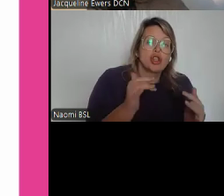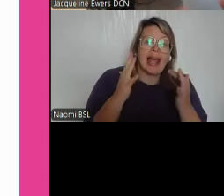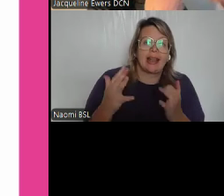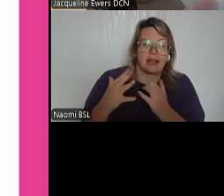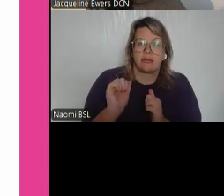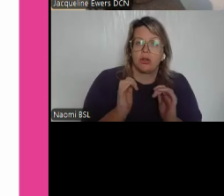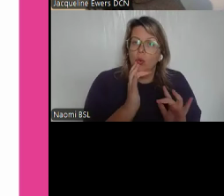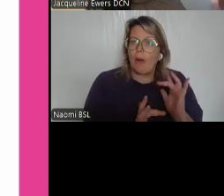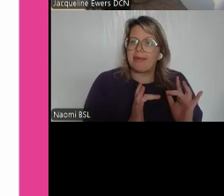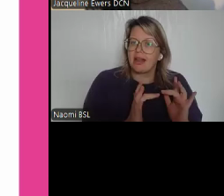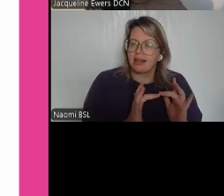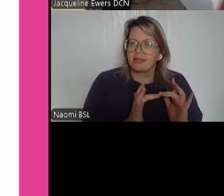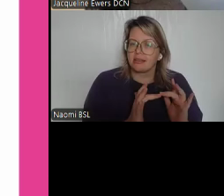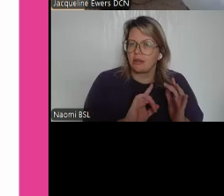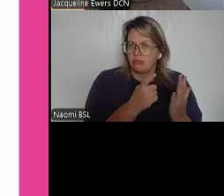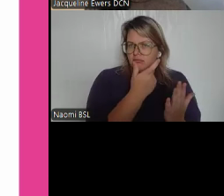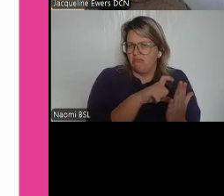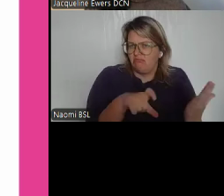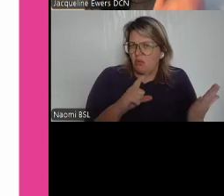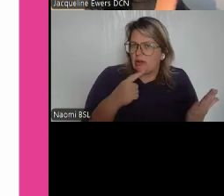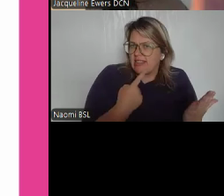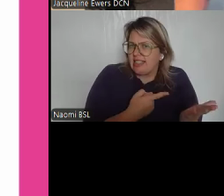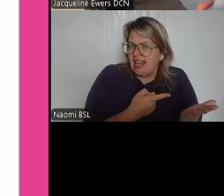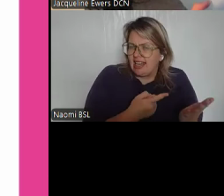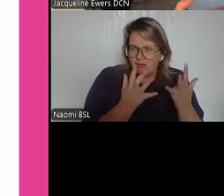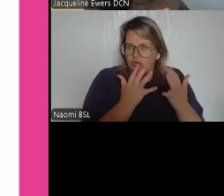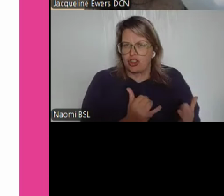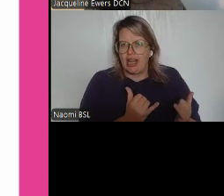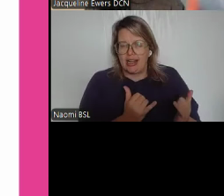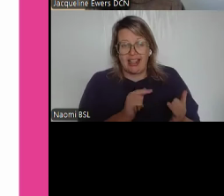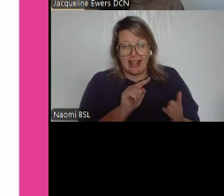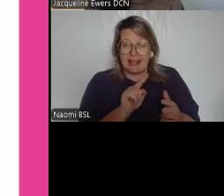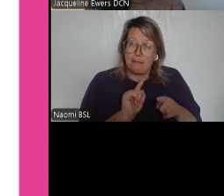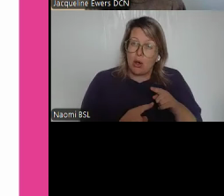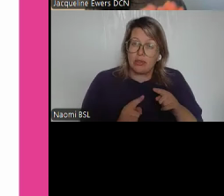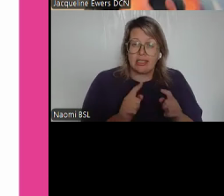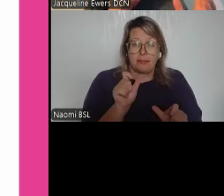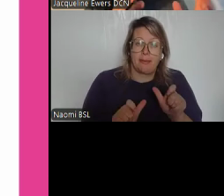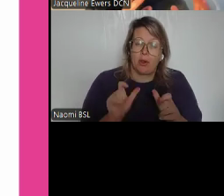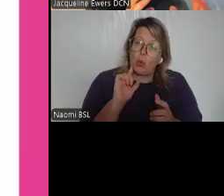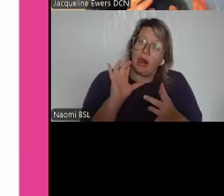The one that people frequently use and is the main source of sign-ups.